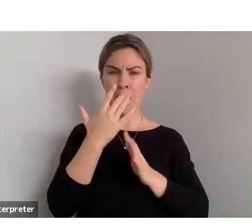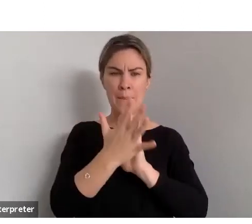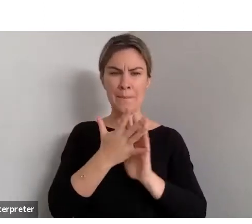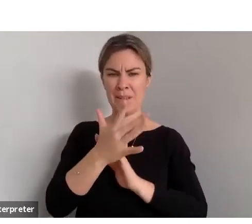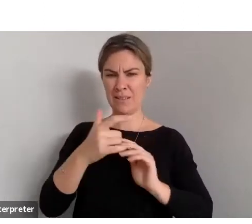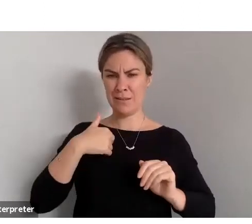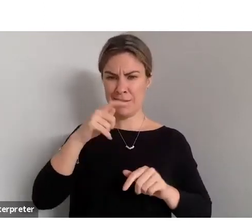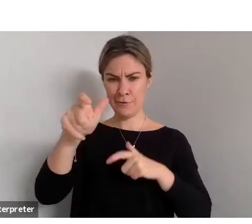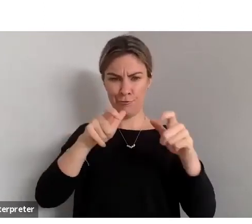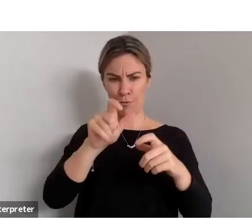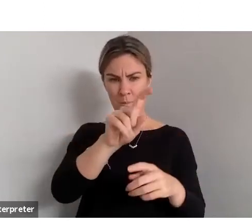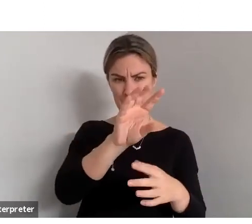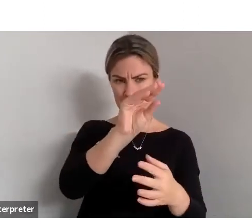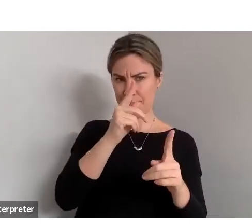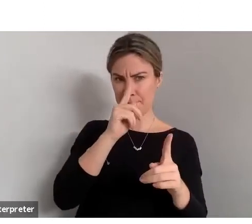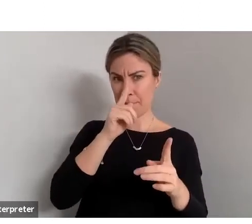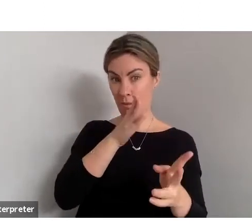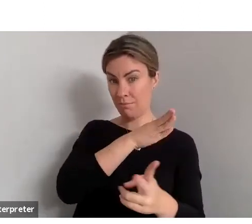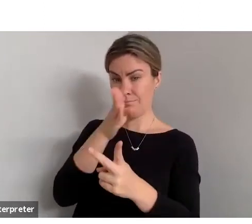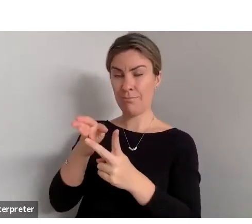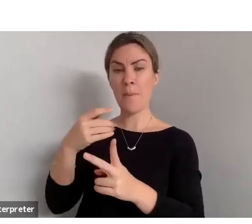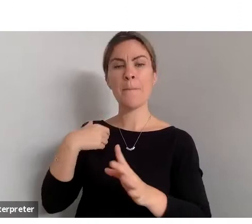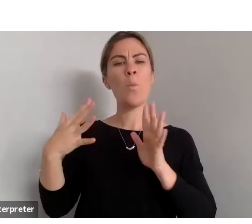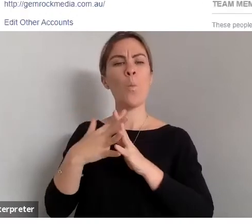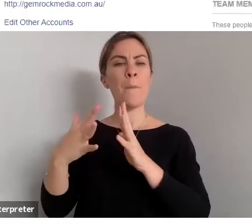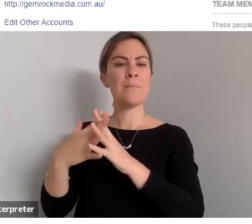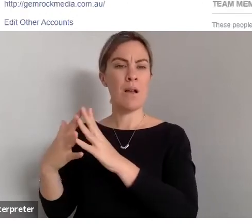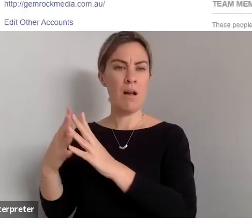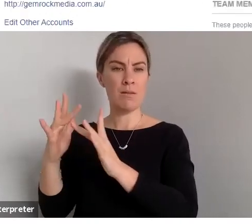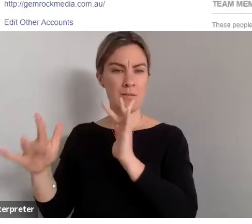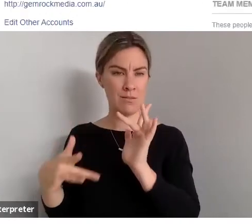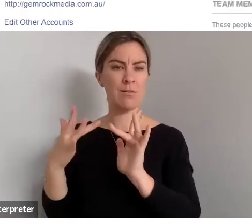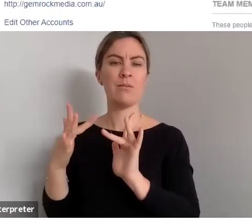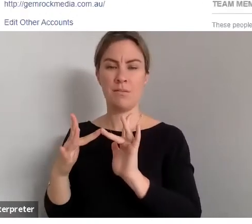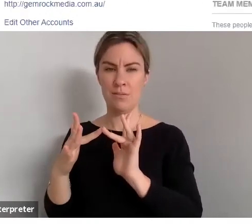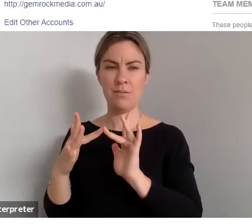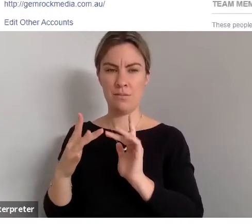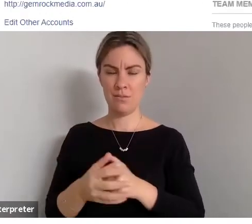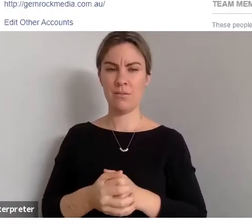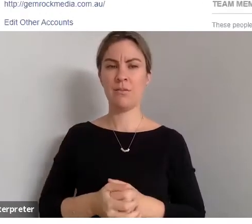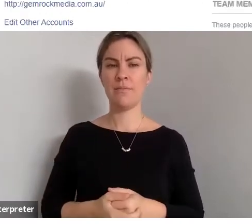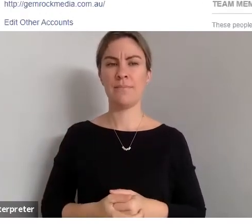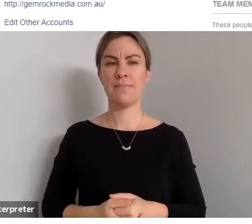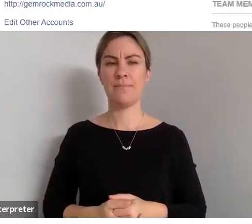Good components.